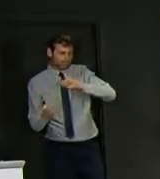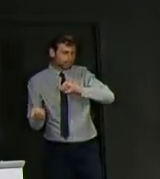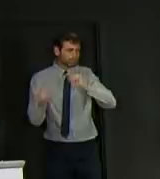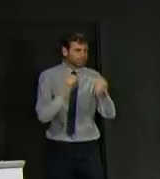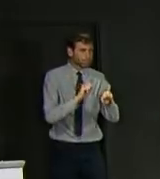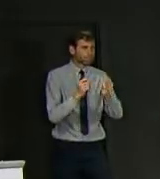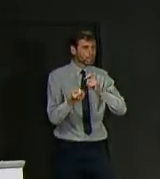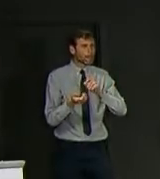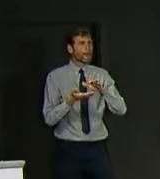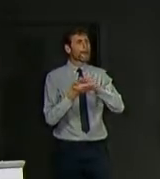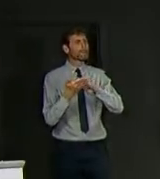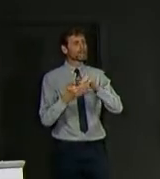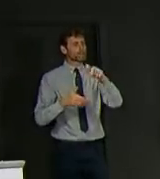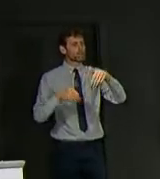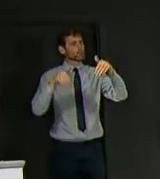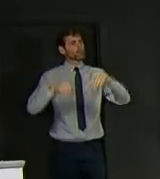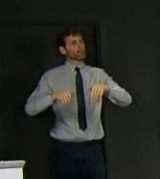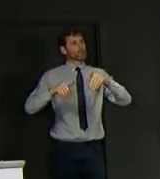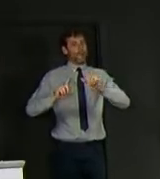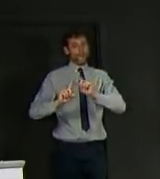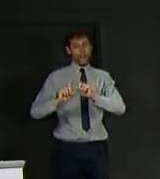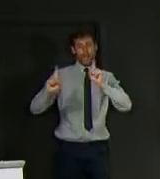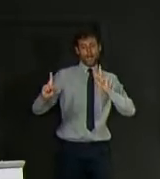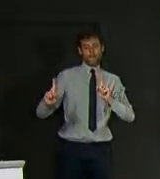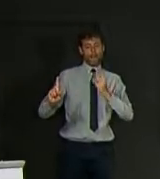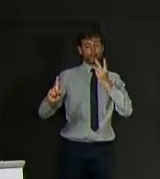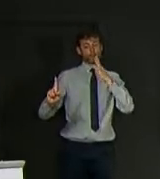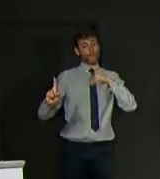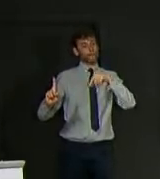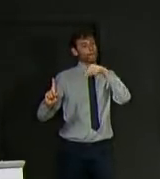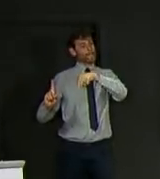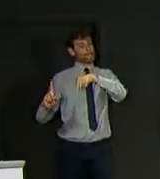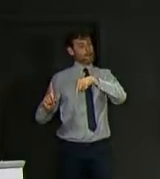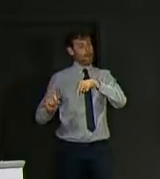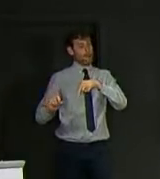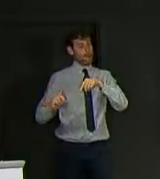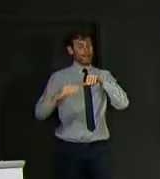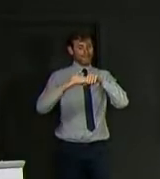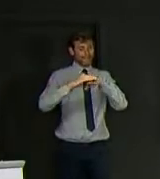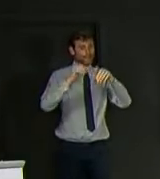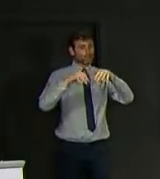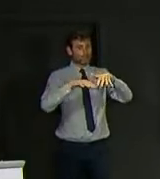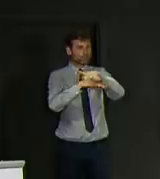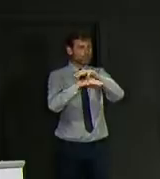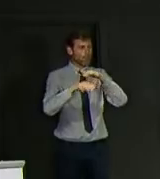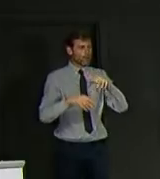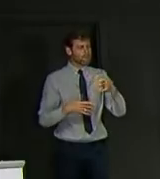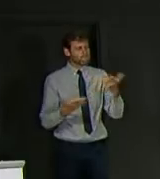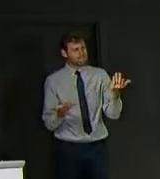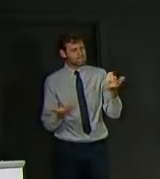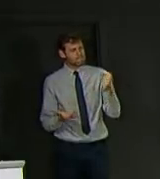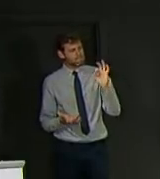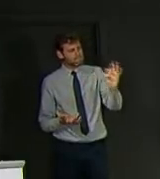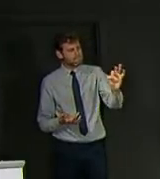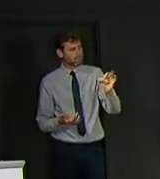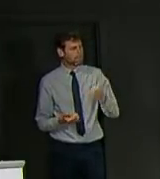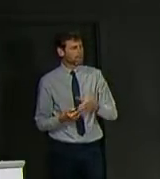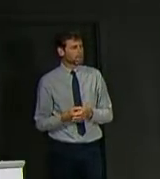for two metre social distancing. Would it not have made sense to conclude the review